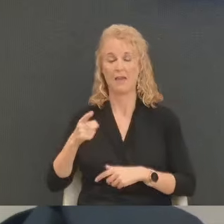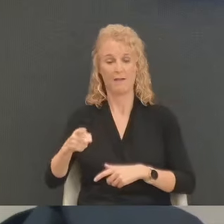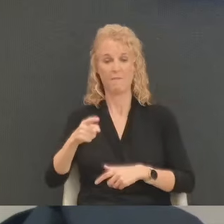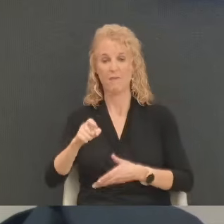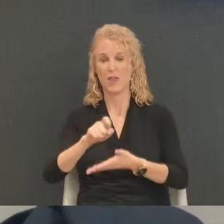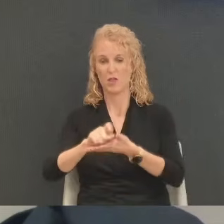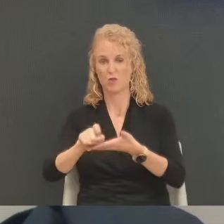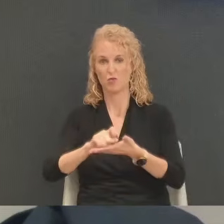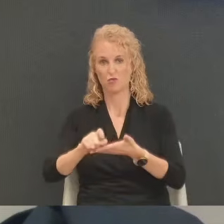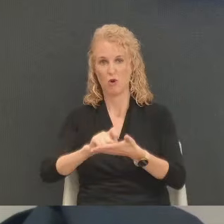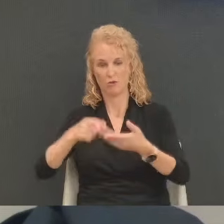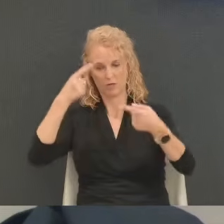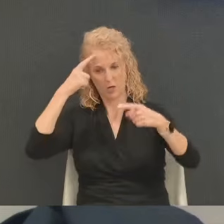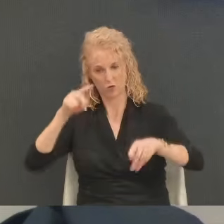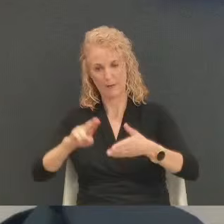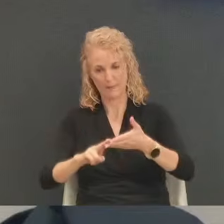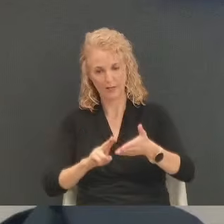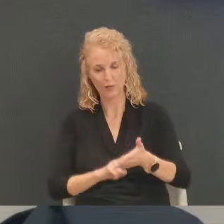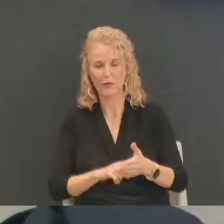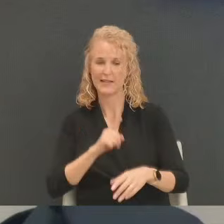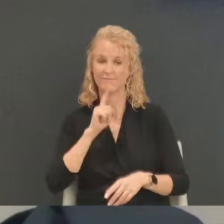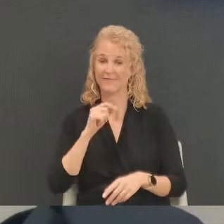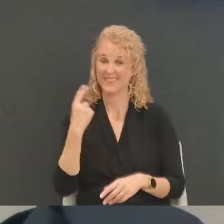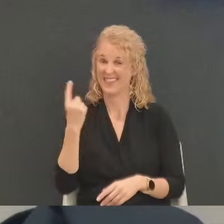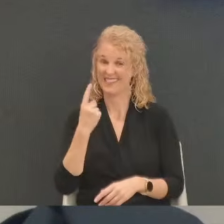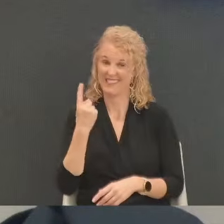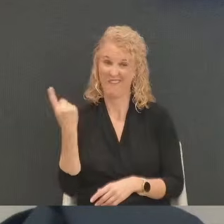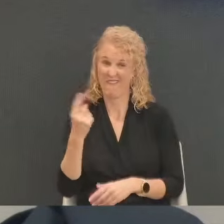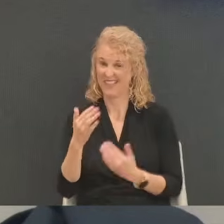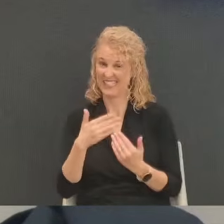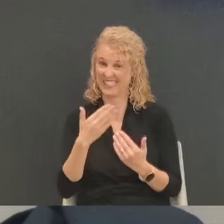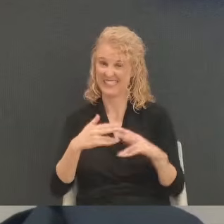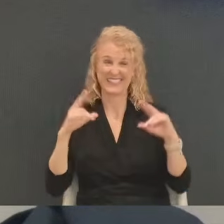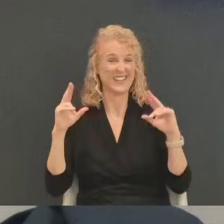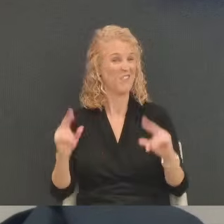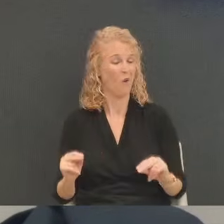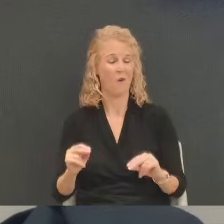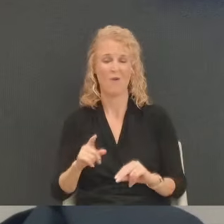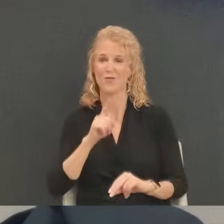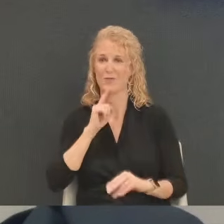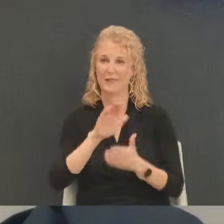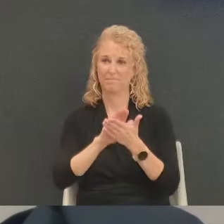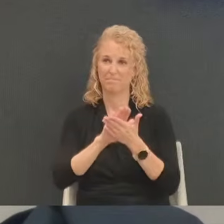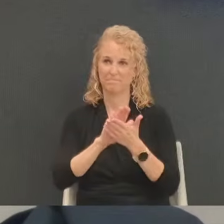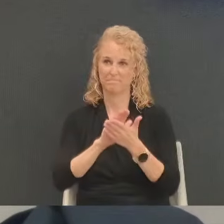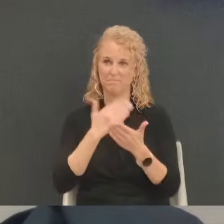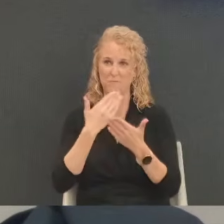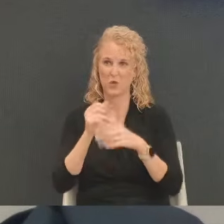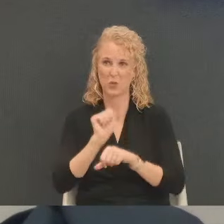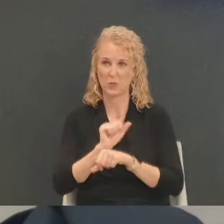agreement agreed upon. It's not always easy, so I compliment them on that. No, no further